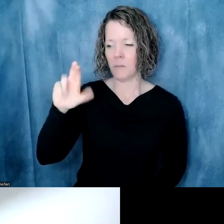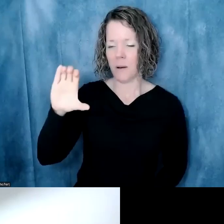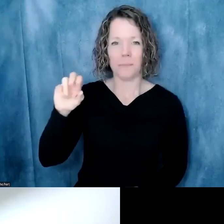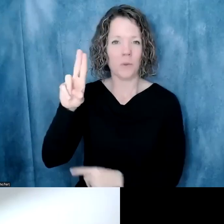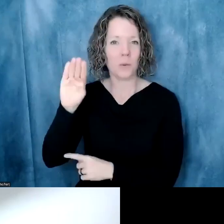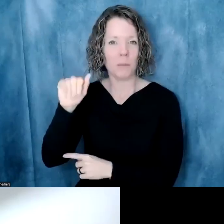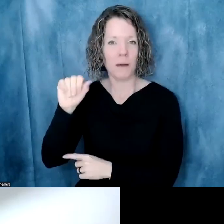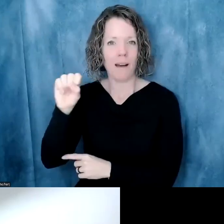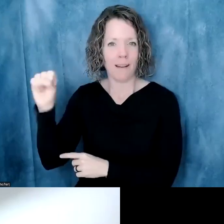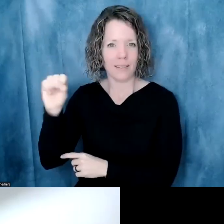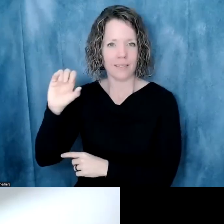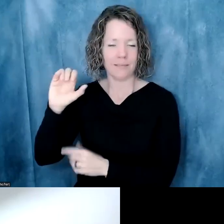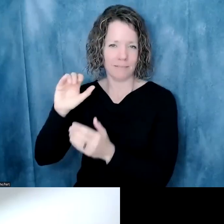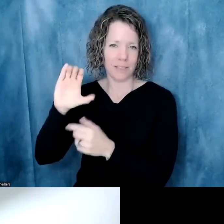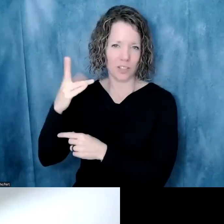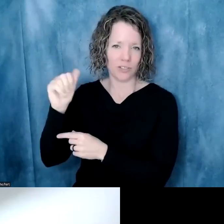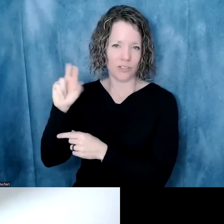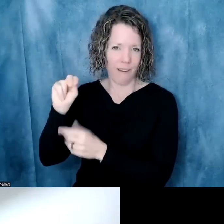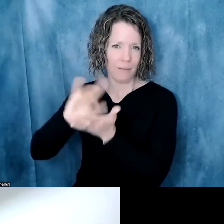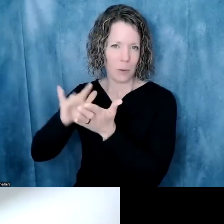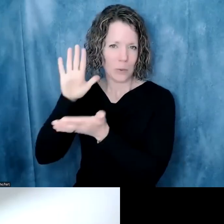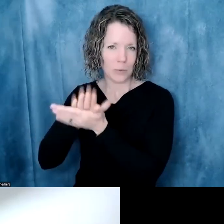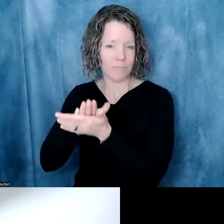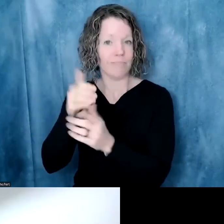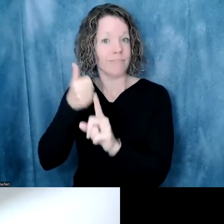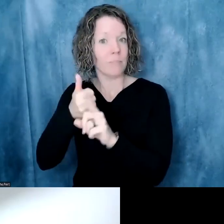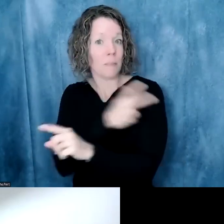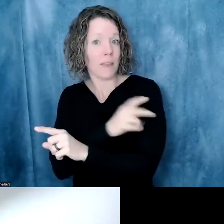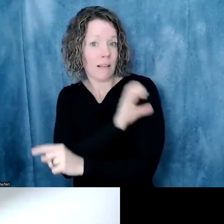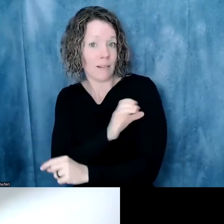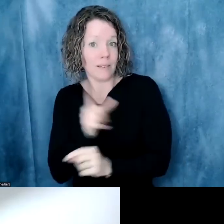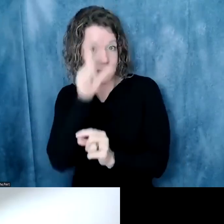She is a clinical psychologist, having completed her doctoral training at Suffolk